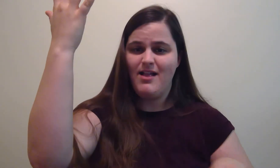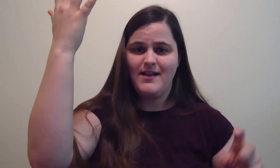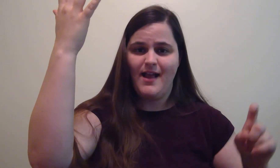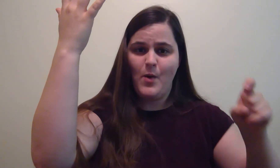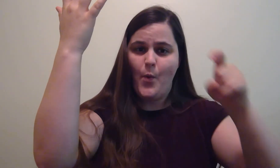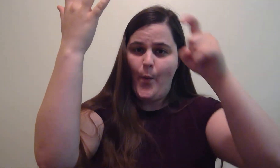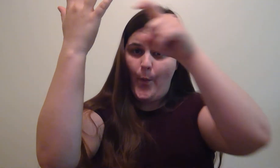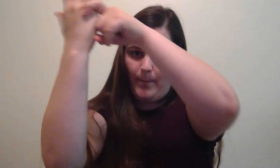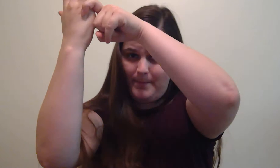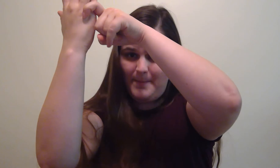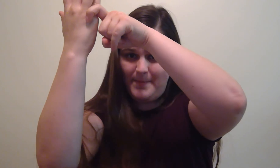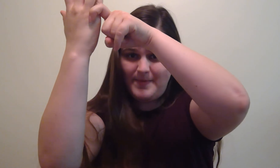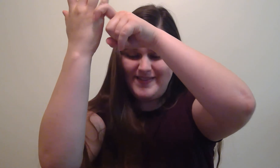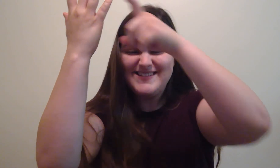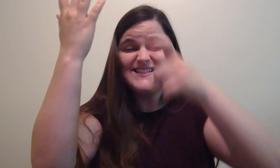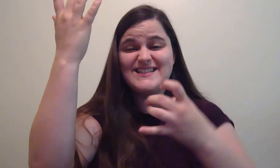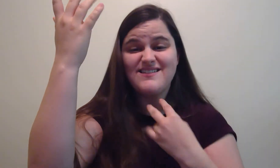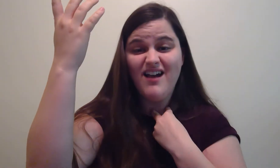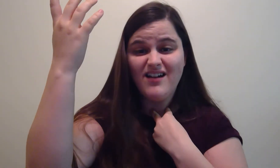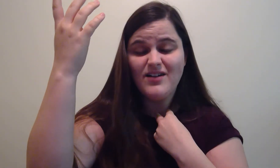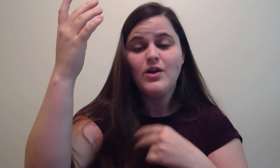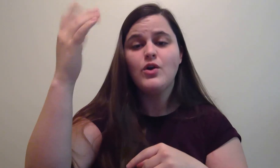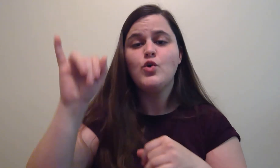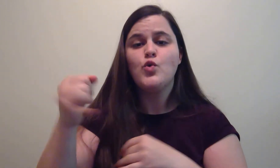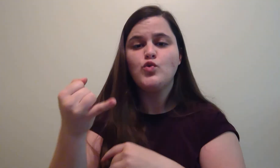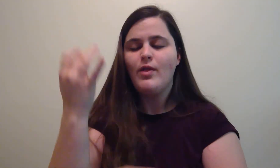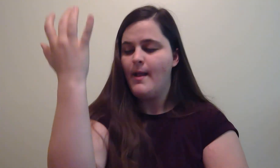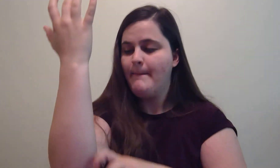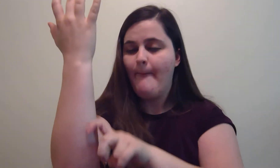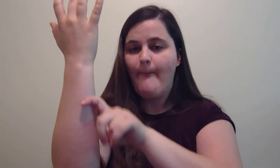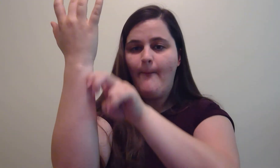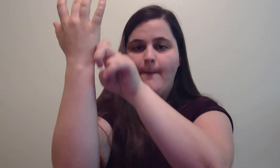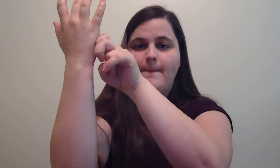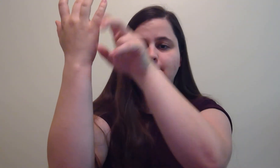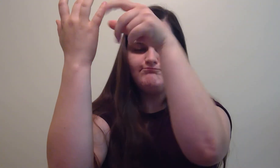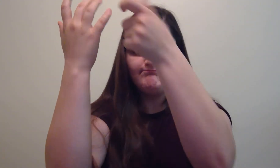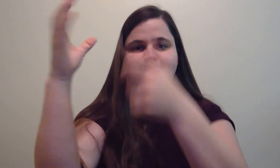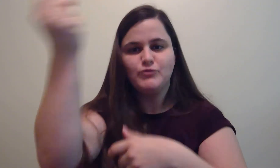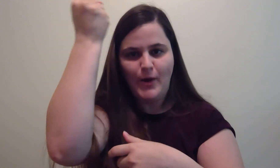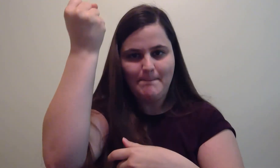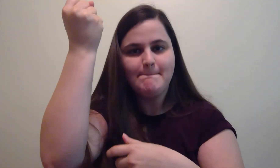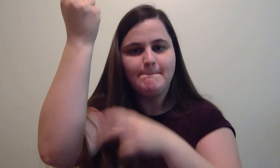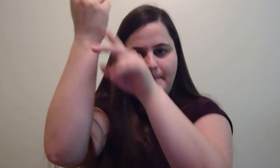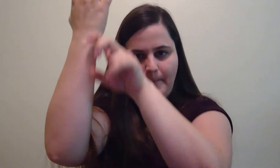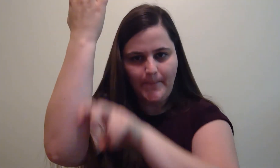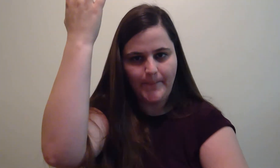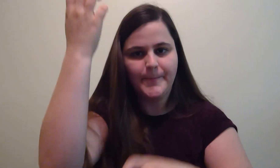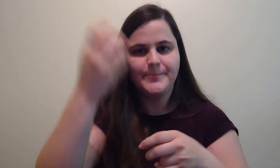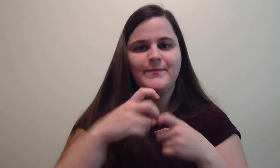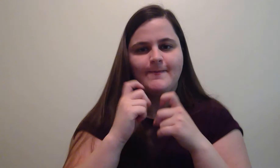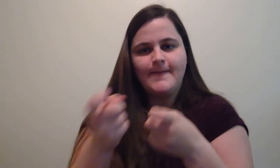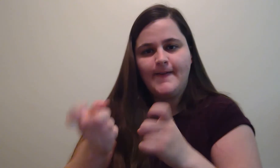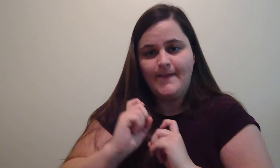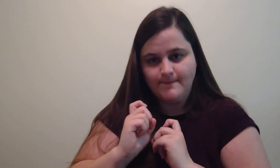toy eating foliage. She climbed miles up to get my kite, and when she came down she was actually